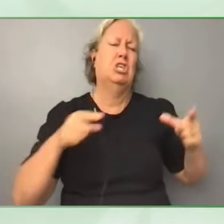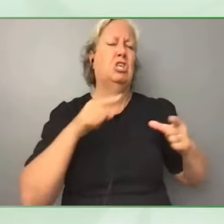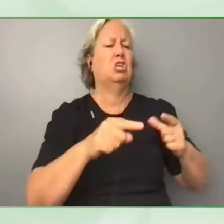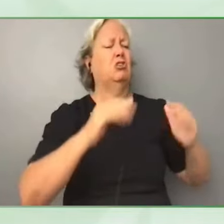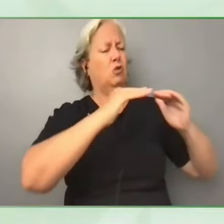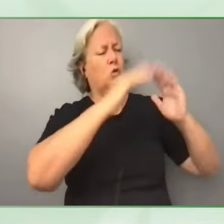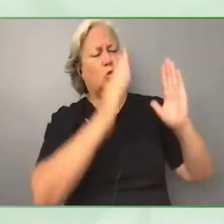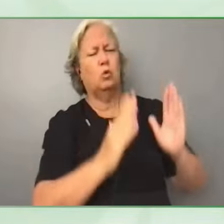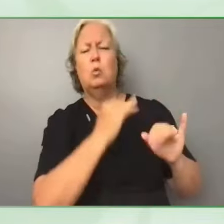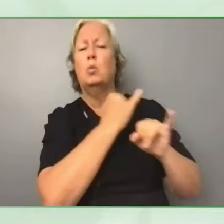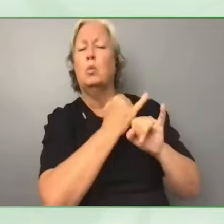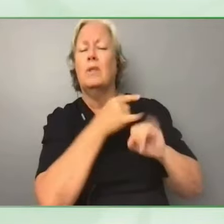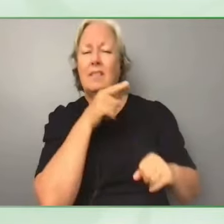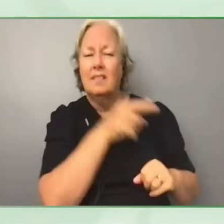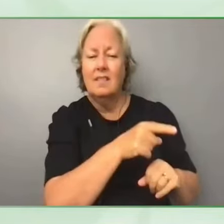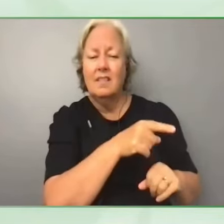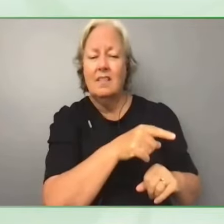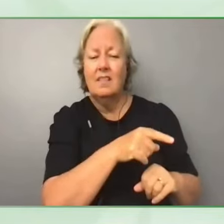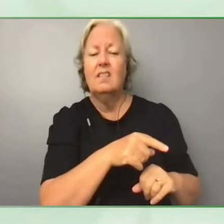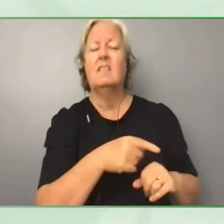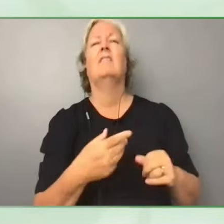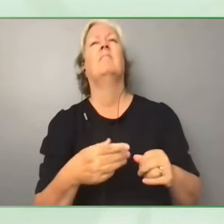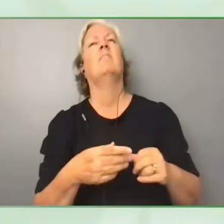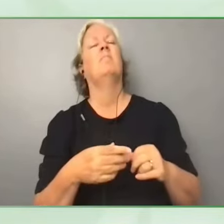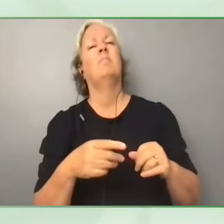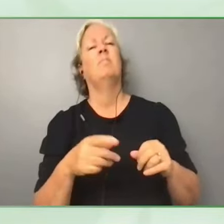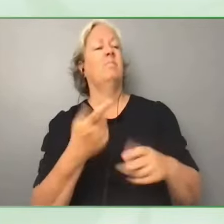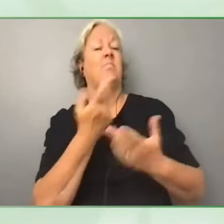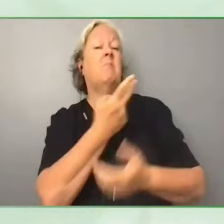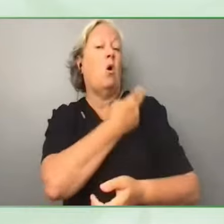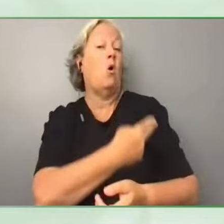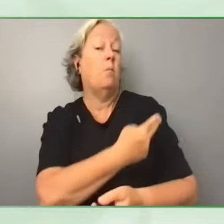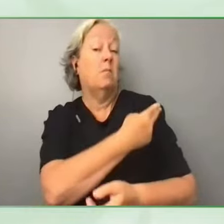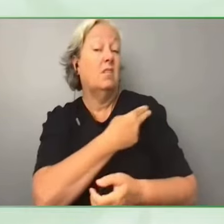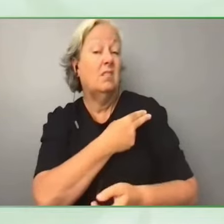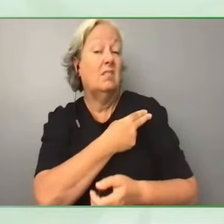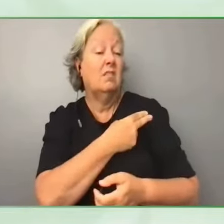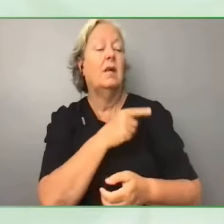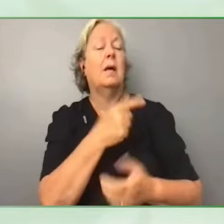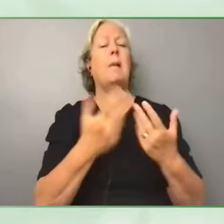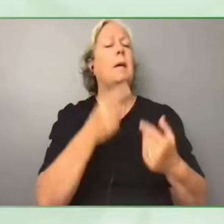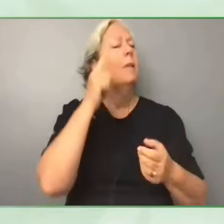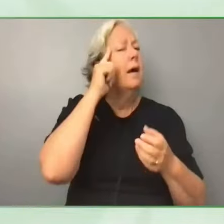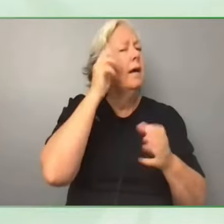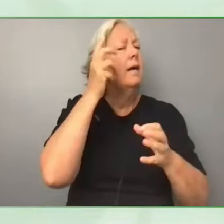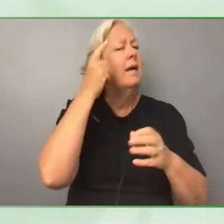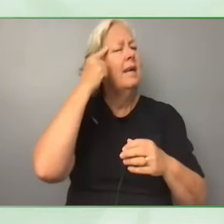follow hospital with persons with mental disabilities it's overwhelmed with numbers.